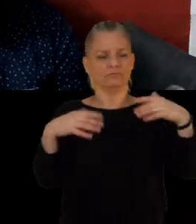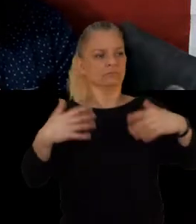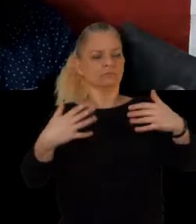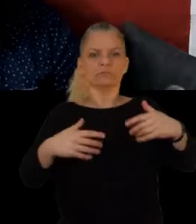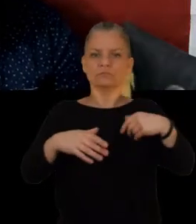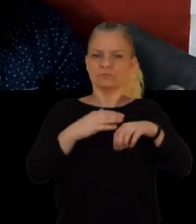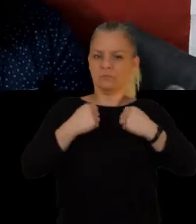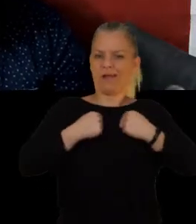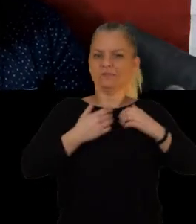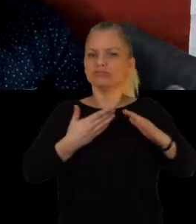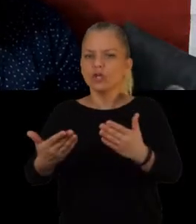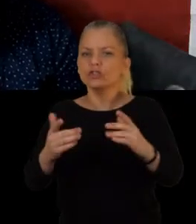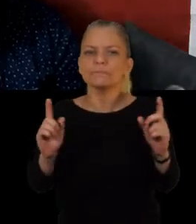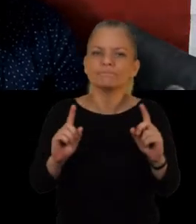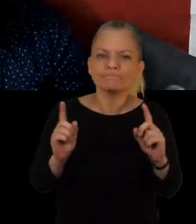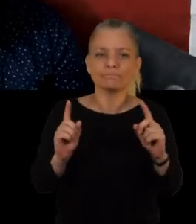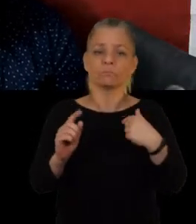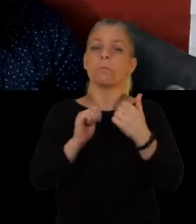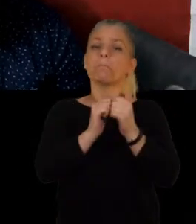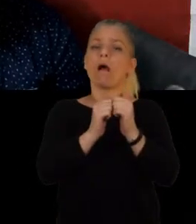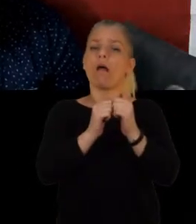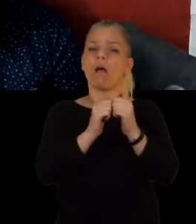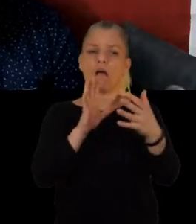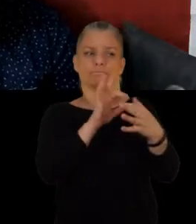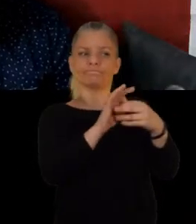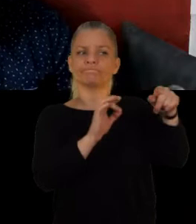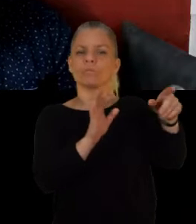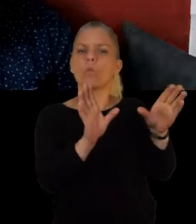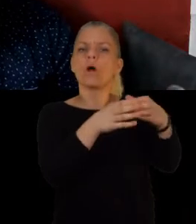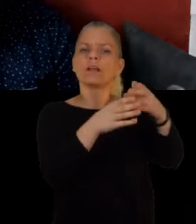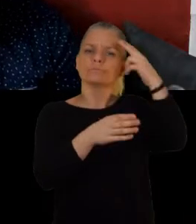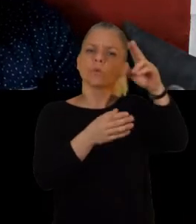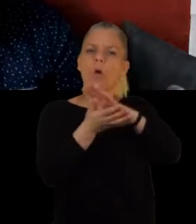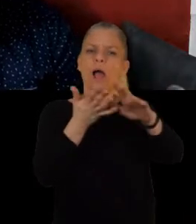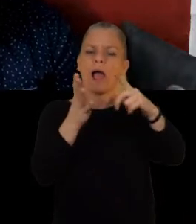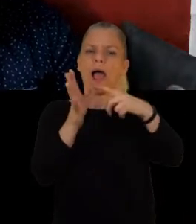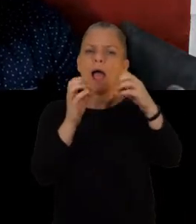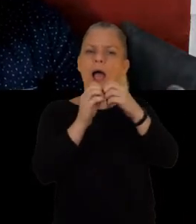professional side of things is as i said in my introduction i'm a partner in an organisation